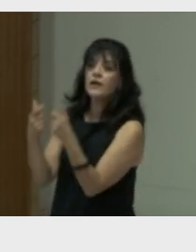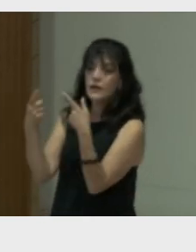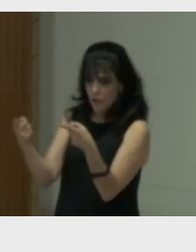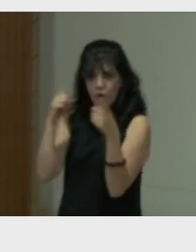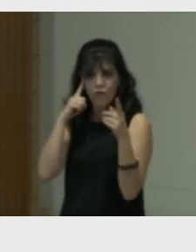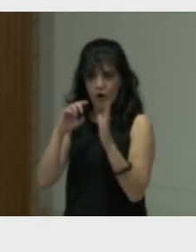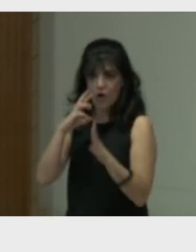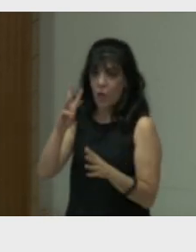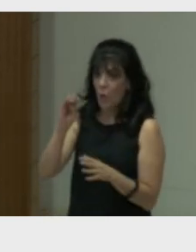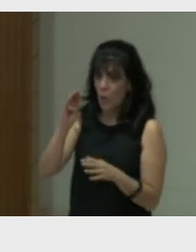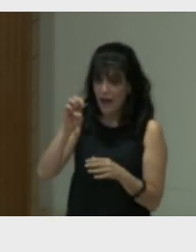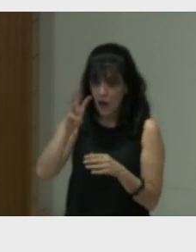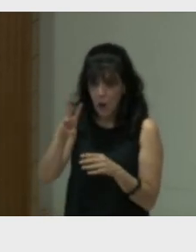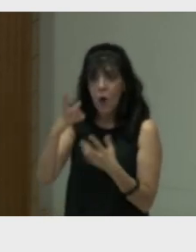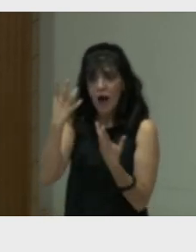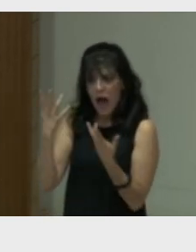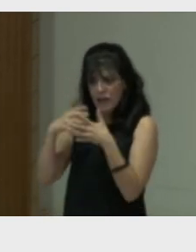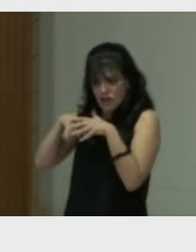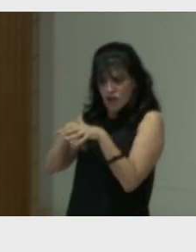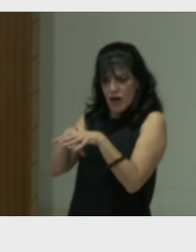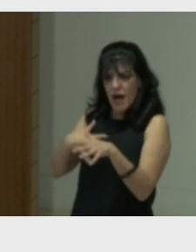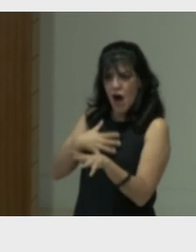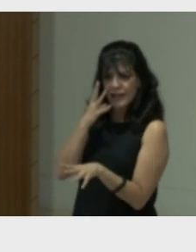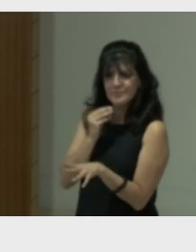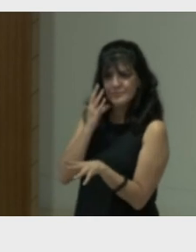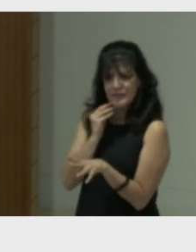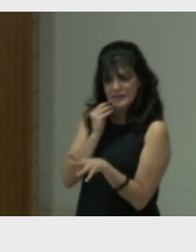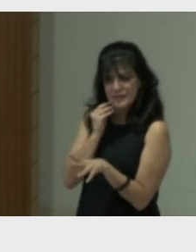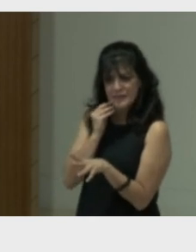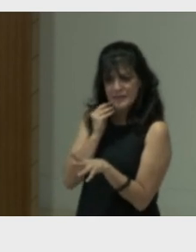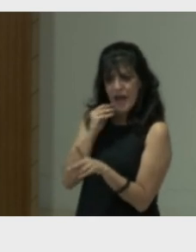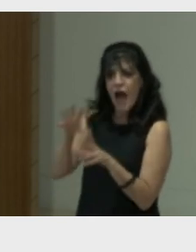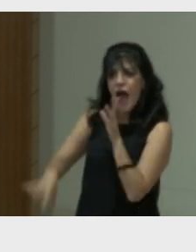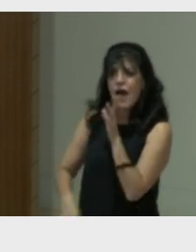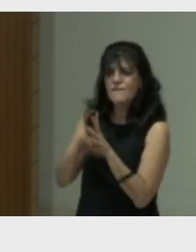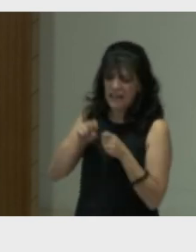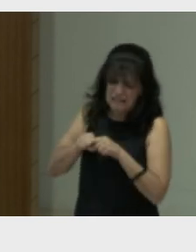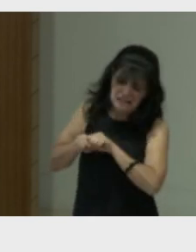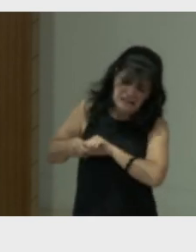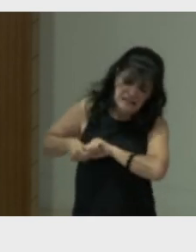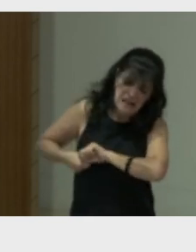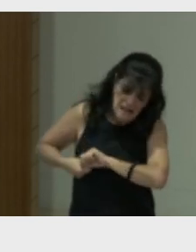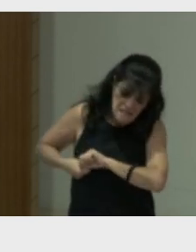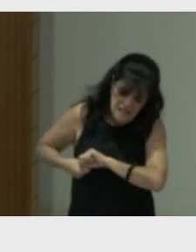the widow might integrate her experiences and find her grief less incapacitating.